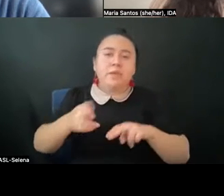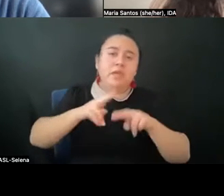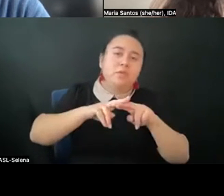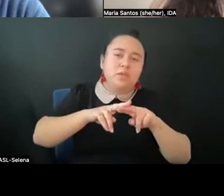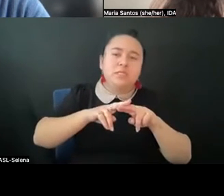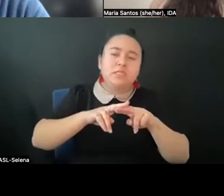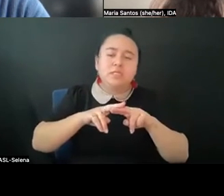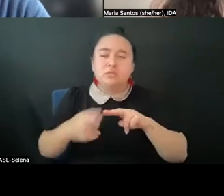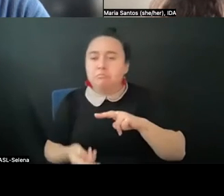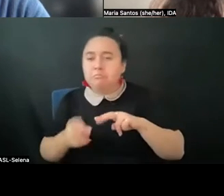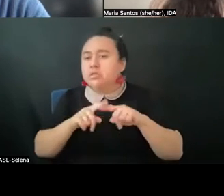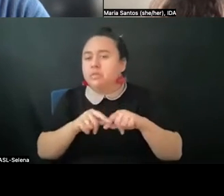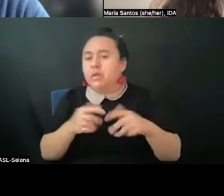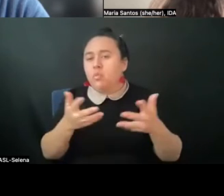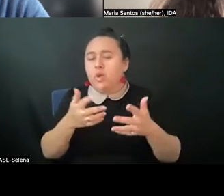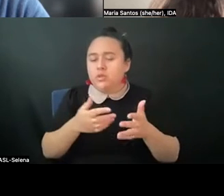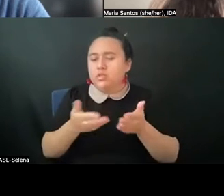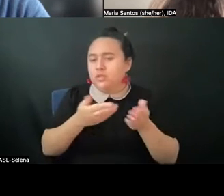that is required of the fiscal sponsor.